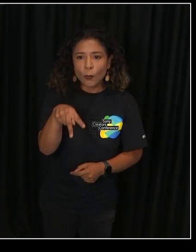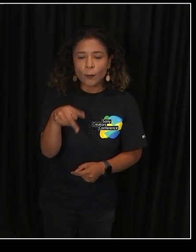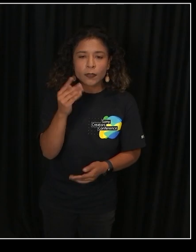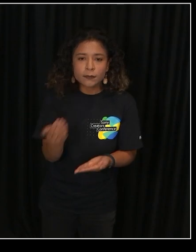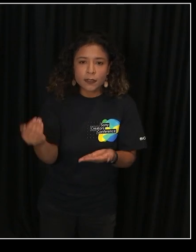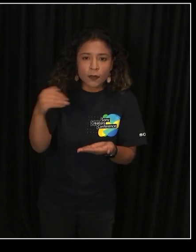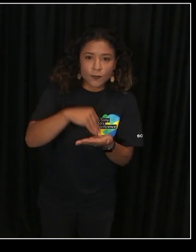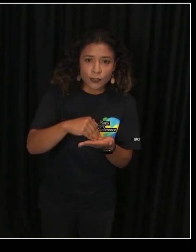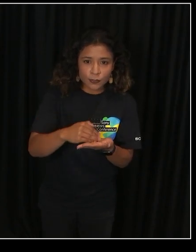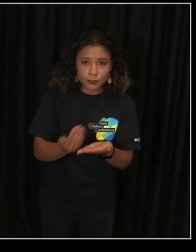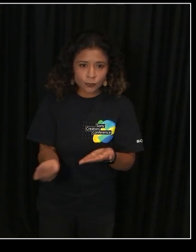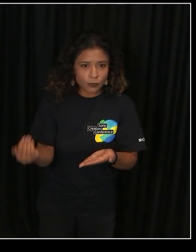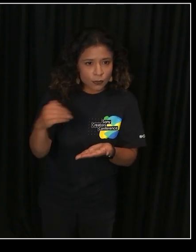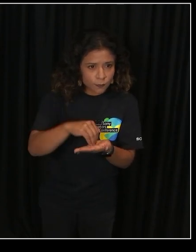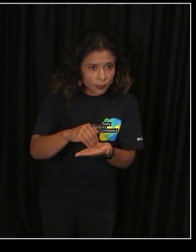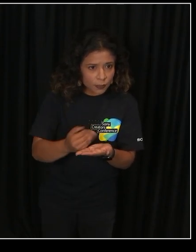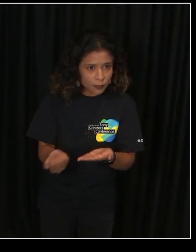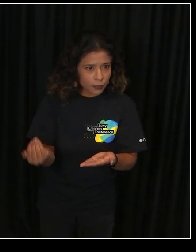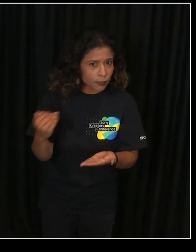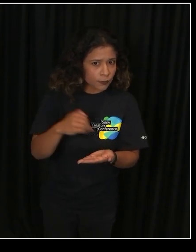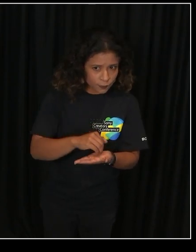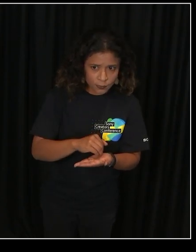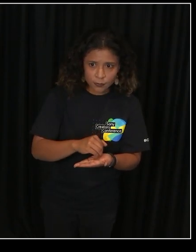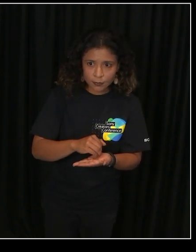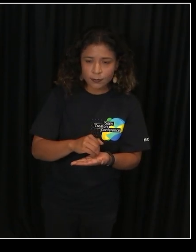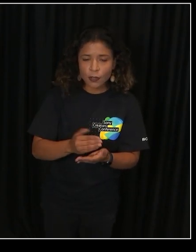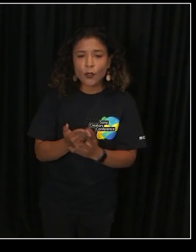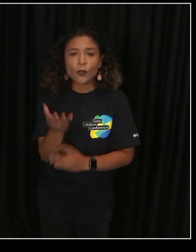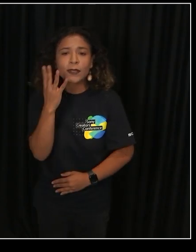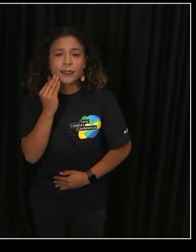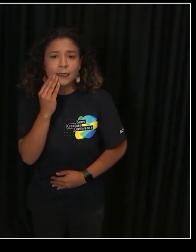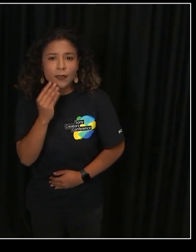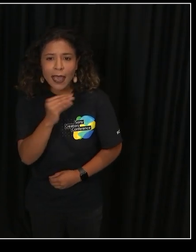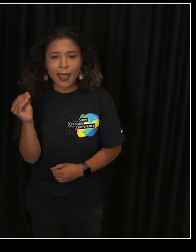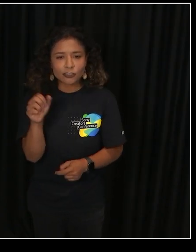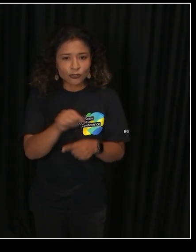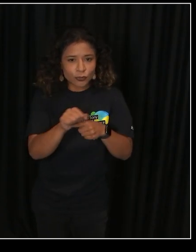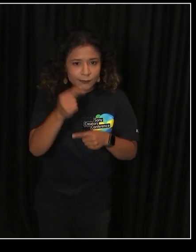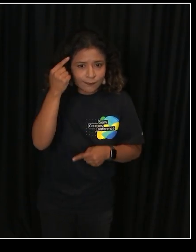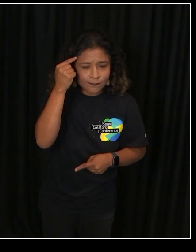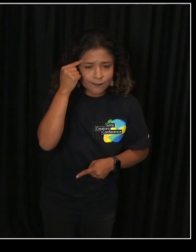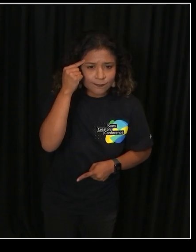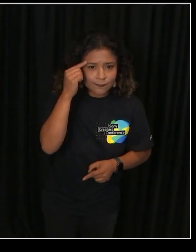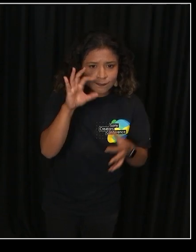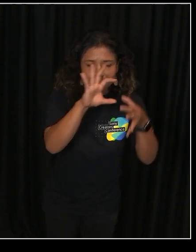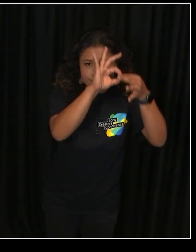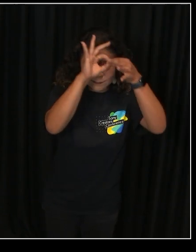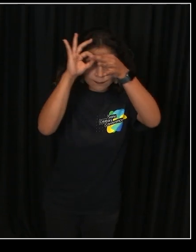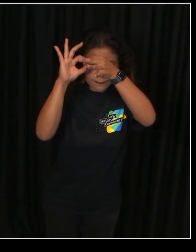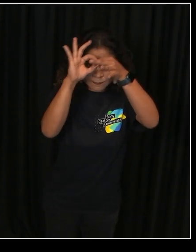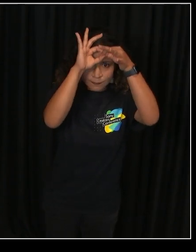And through experience and neural network training, it eventually learns to perform very efficiently